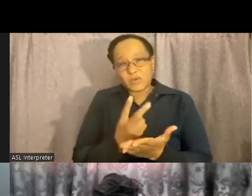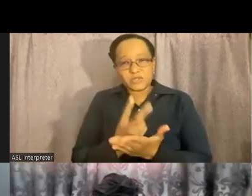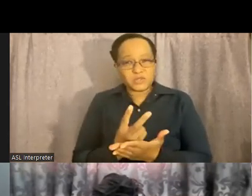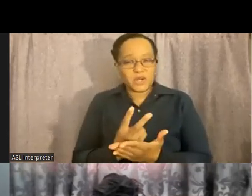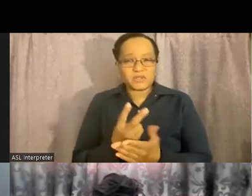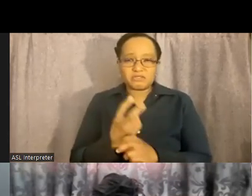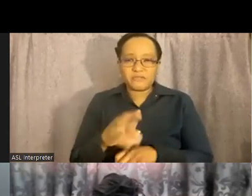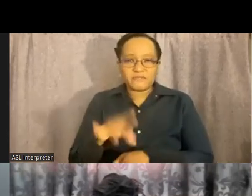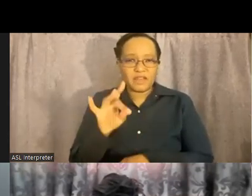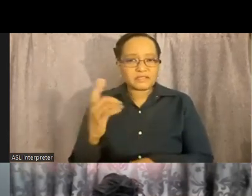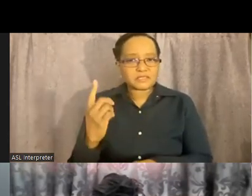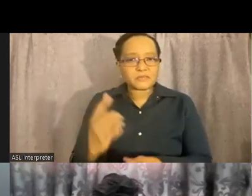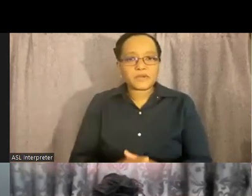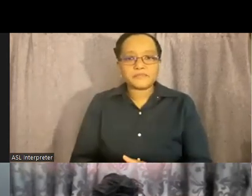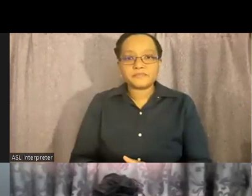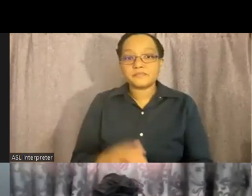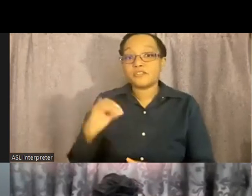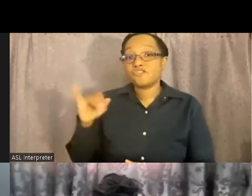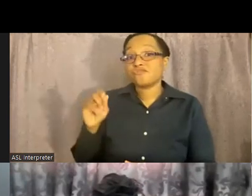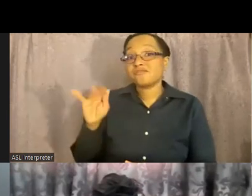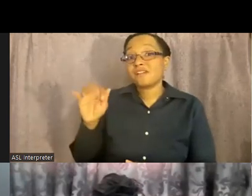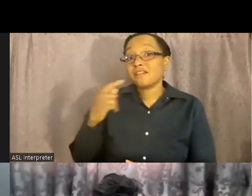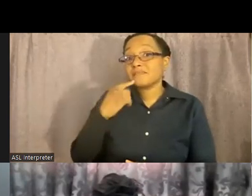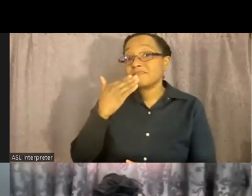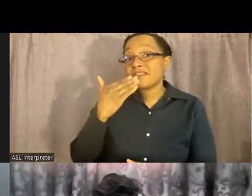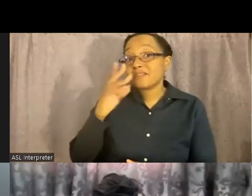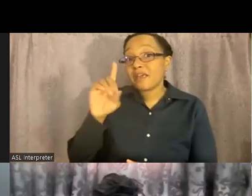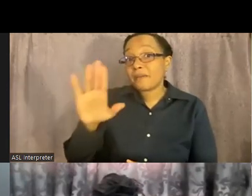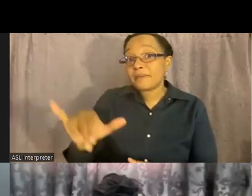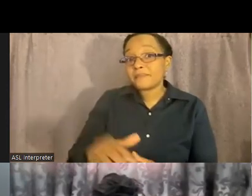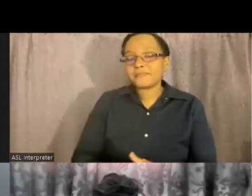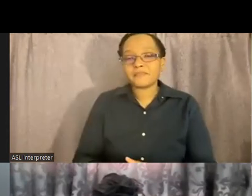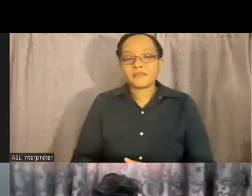I'm thinking that might be a possible model .